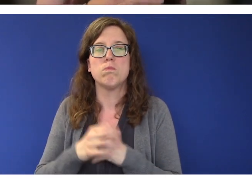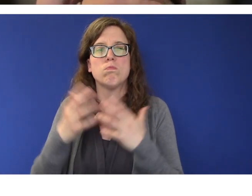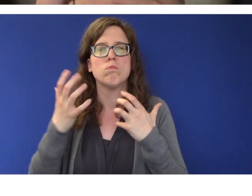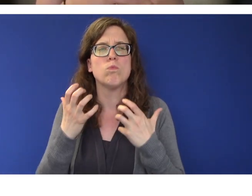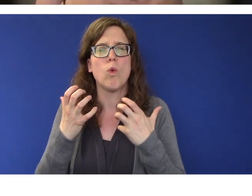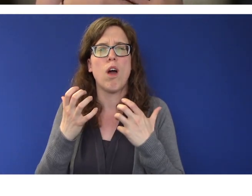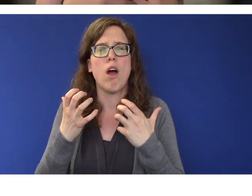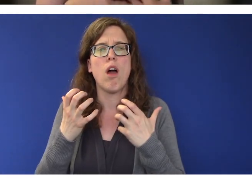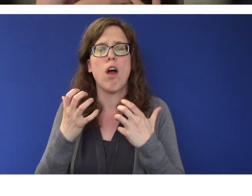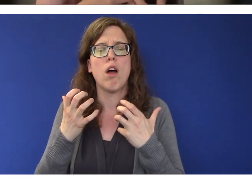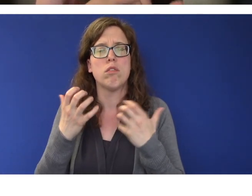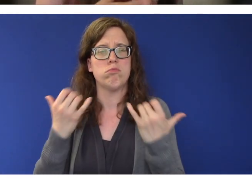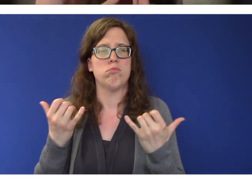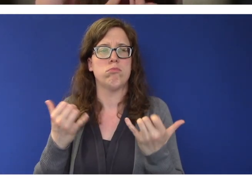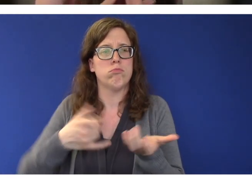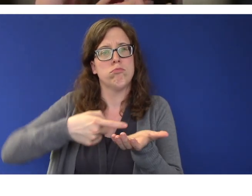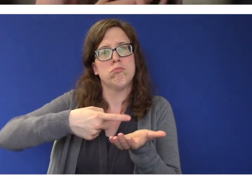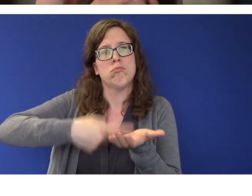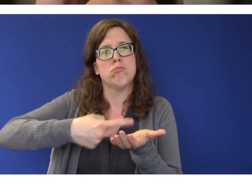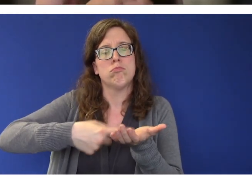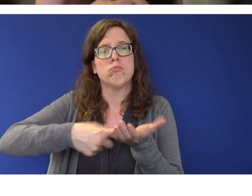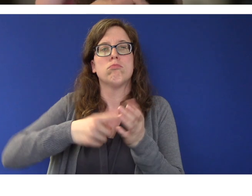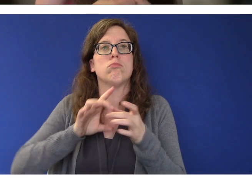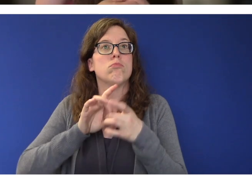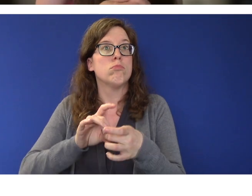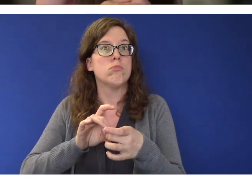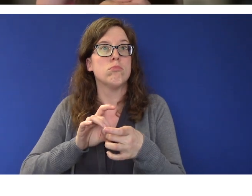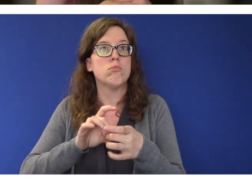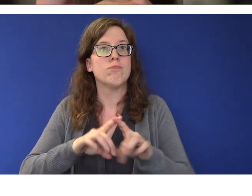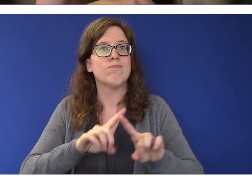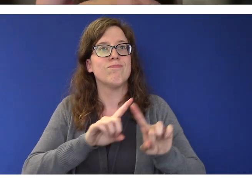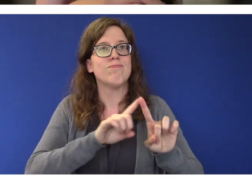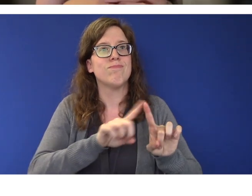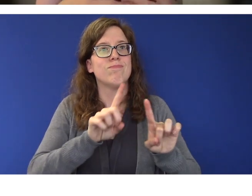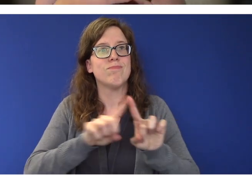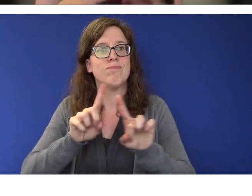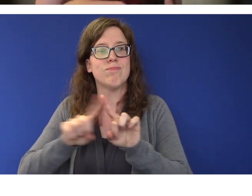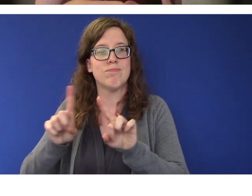want to take a little bit of time just to briefly share about the different systems